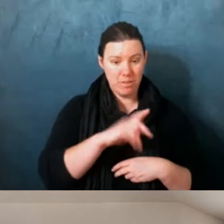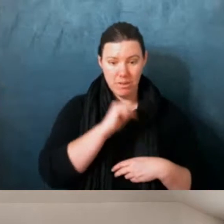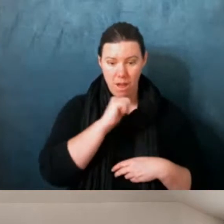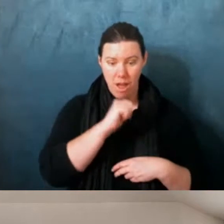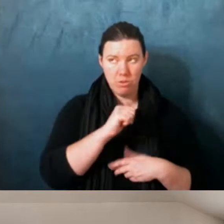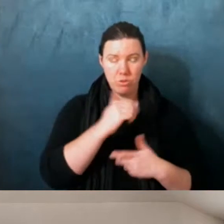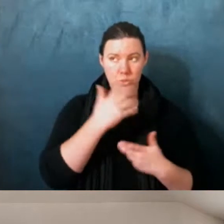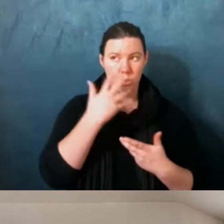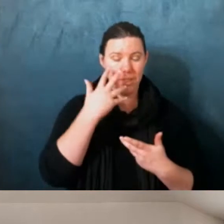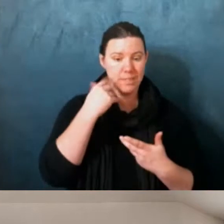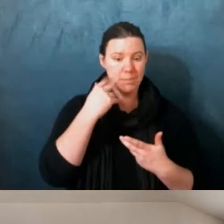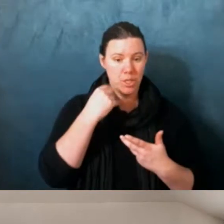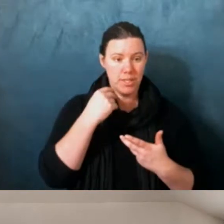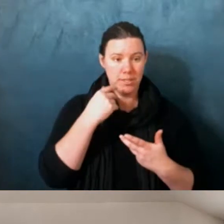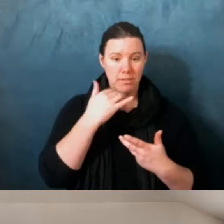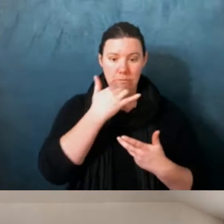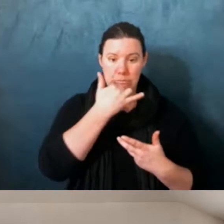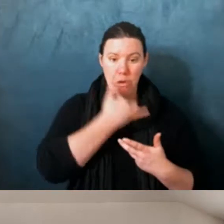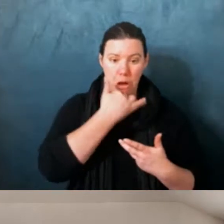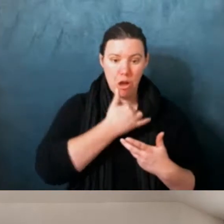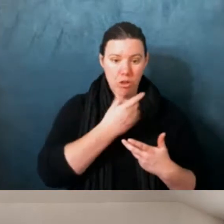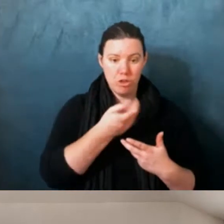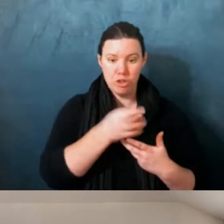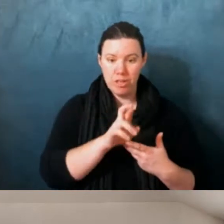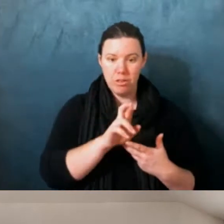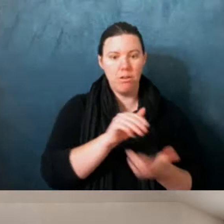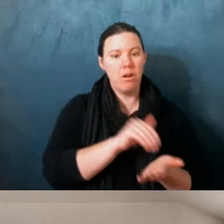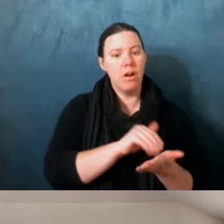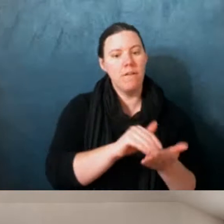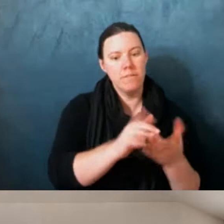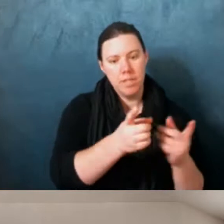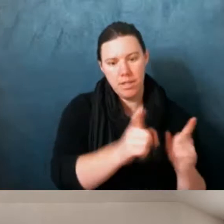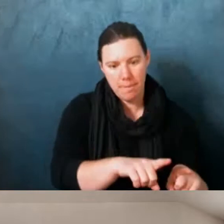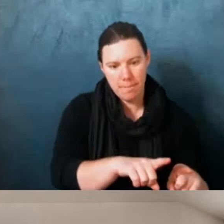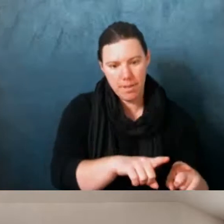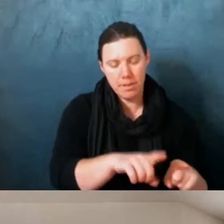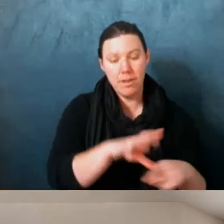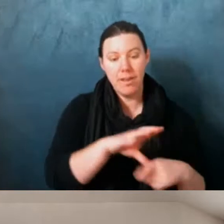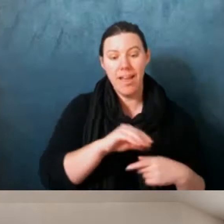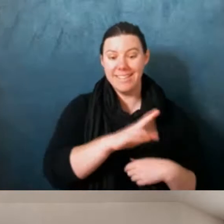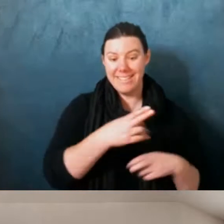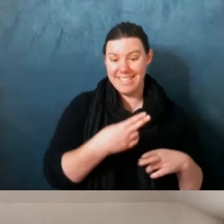and for his real name to be recognized. We have not had the opportunity